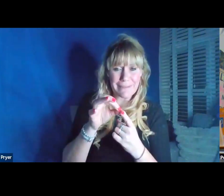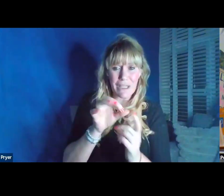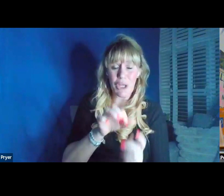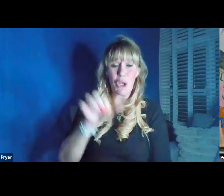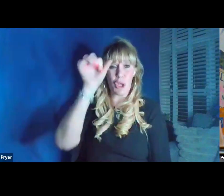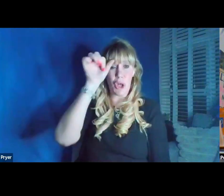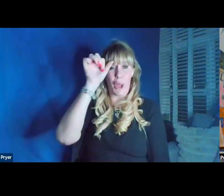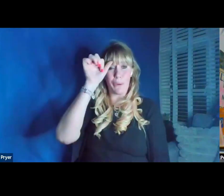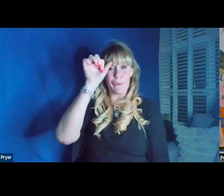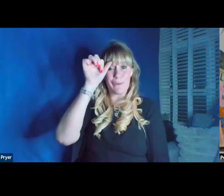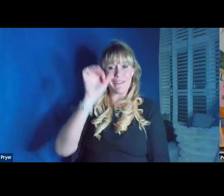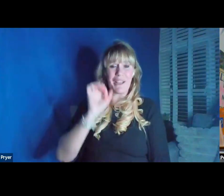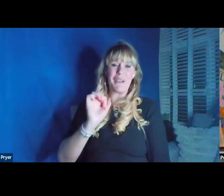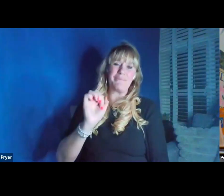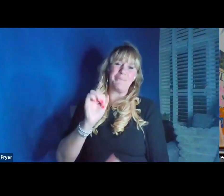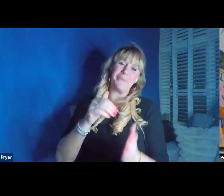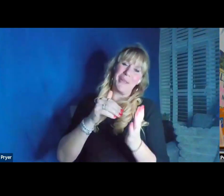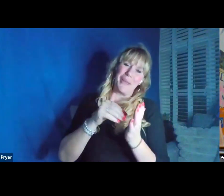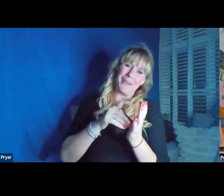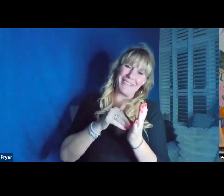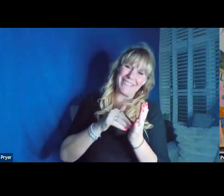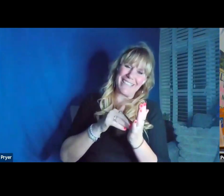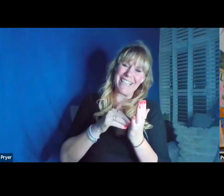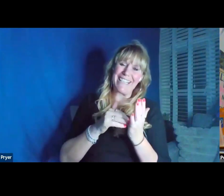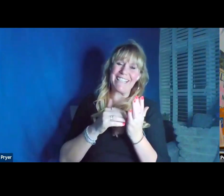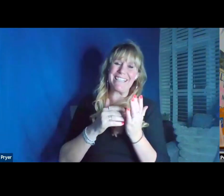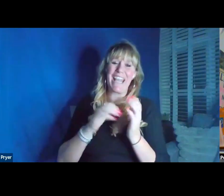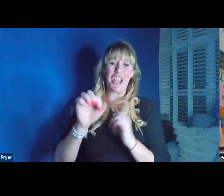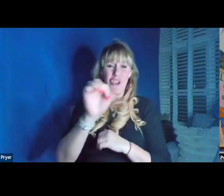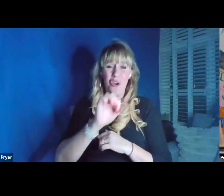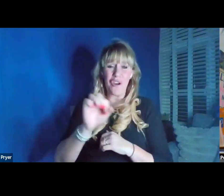Your cheesy Eurovision parties were a legend,